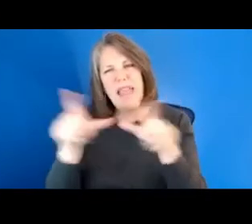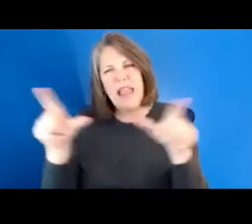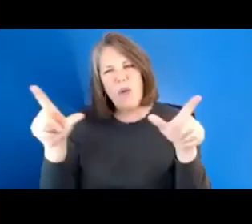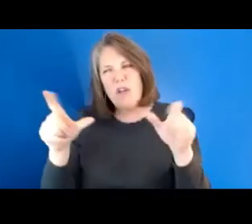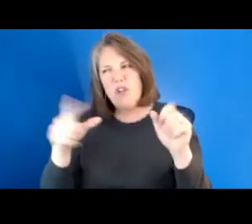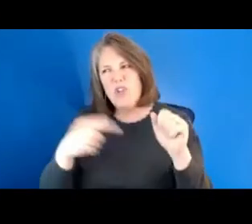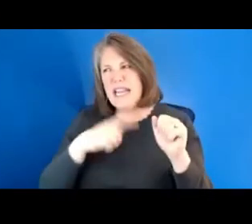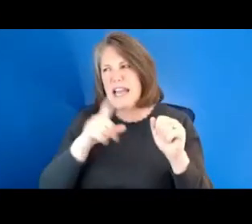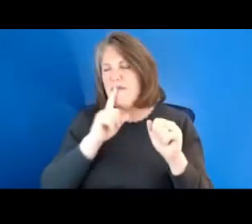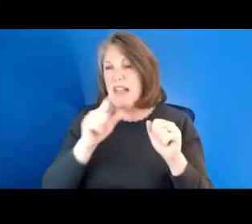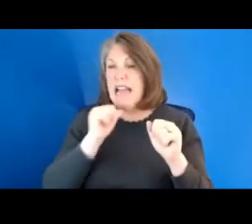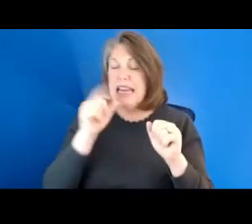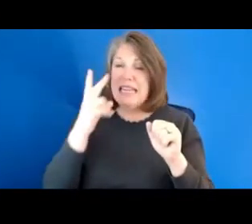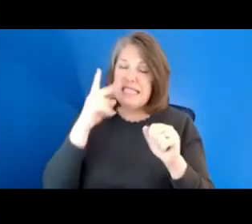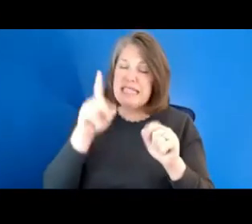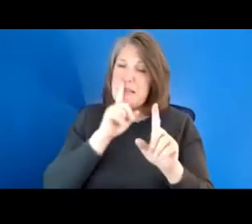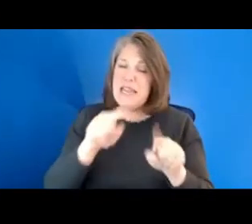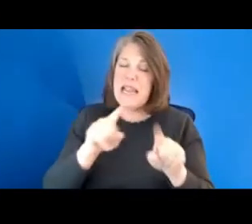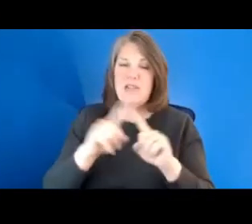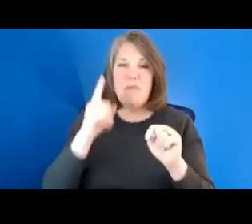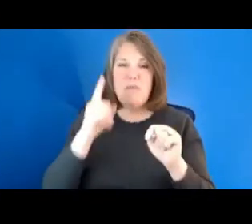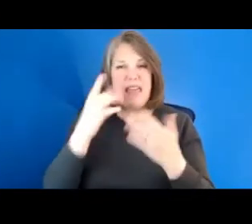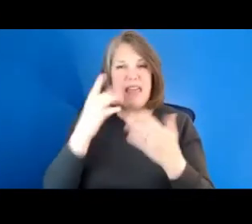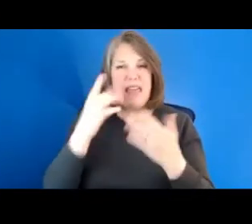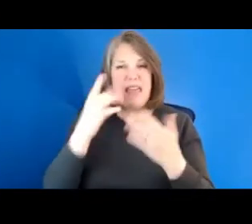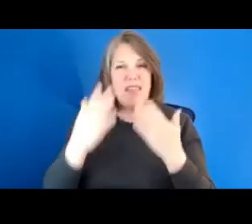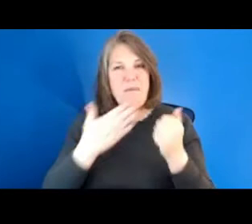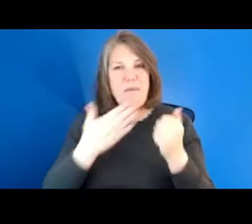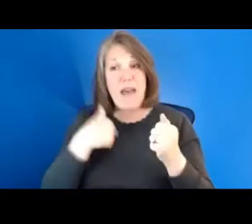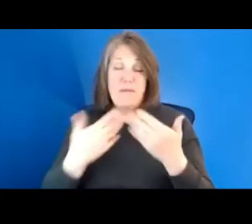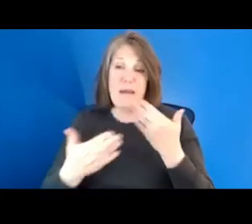didn't see the answer but I thought 17:17:39 it might be best position to answer